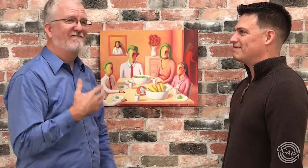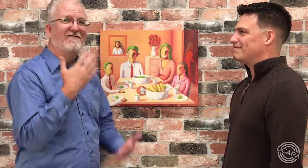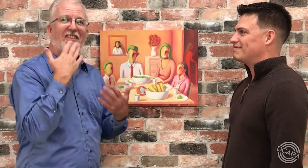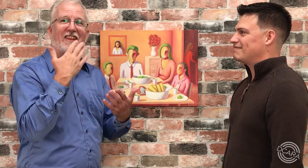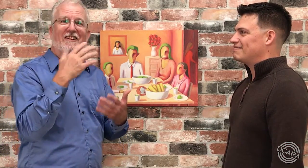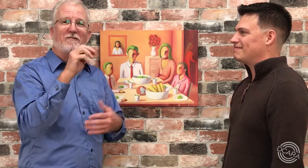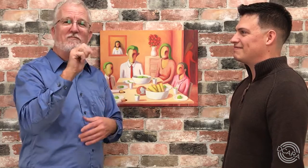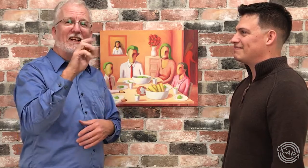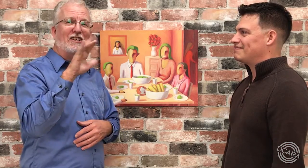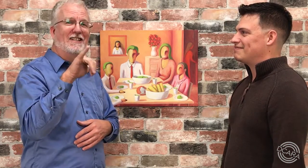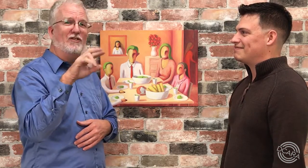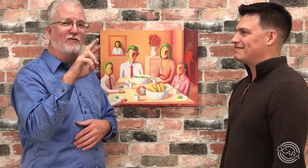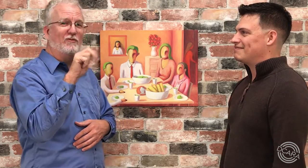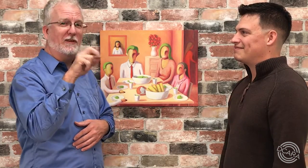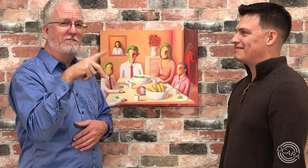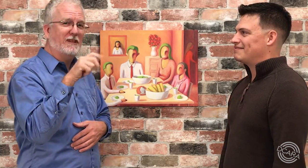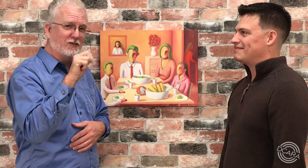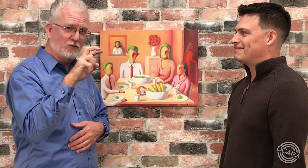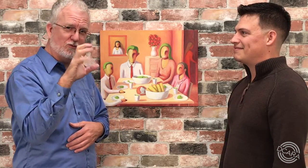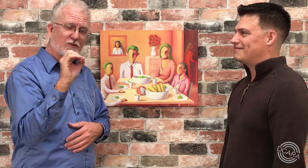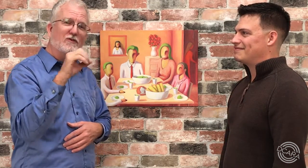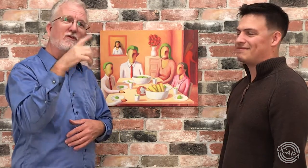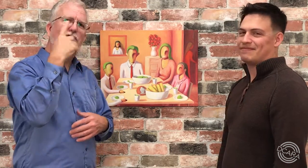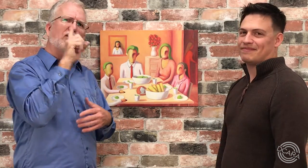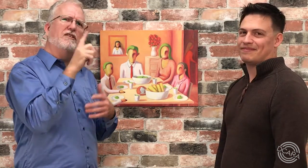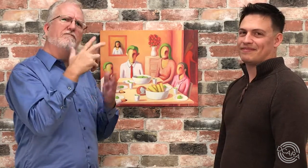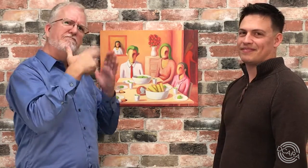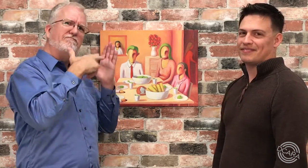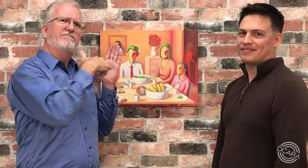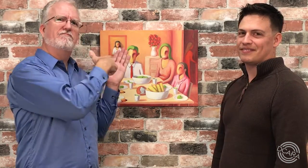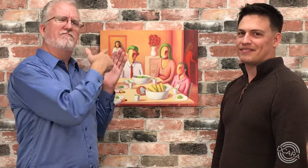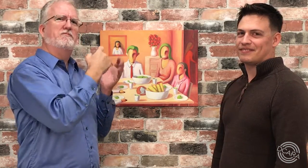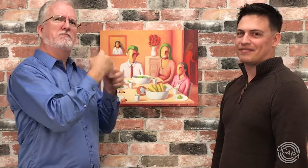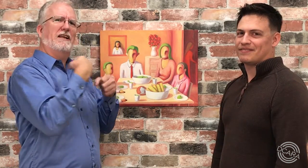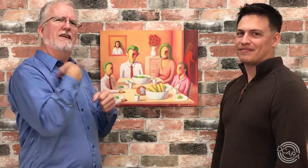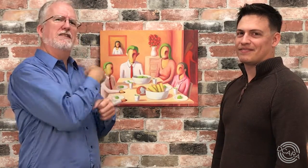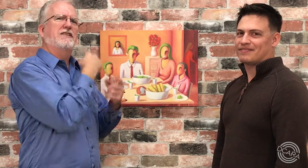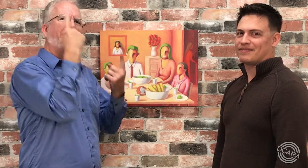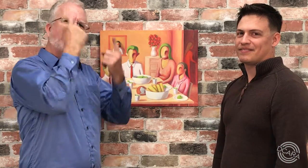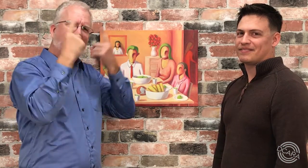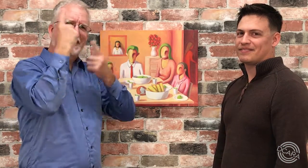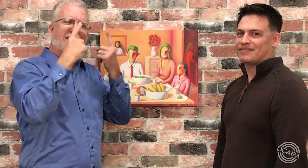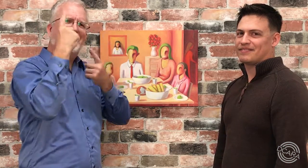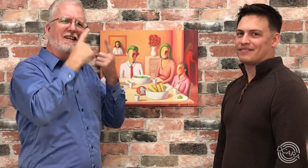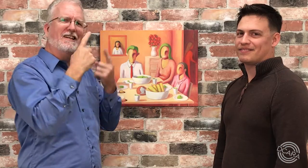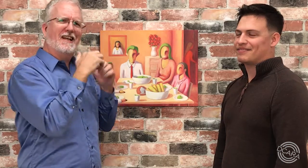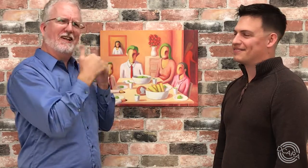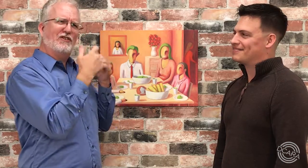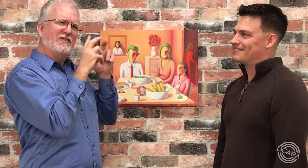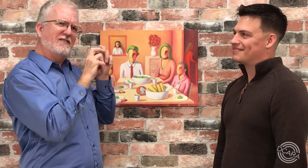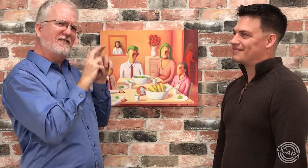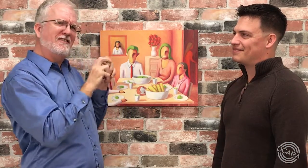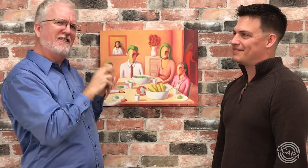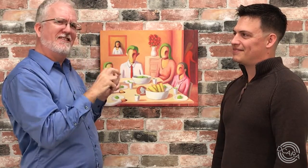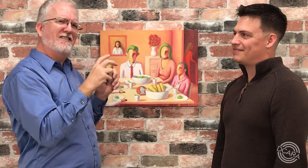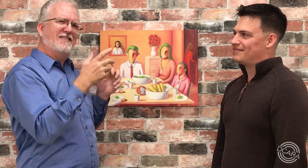Thank you to Mary Rappazzo for painting this. For making us think about how to analyze